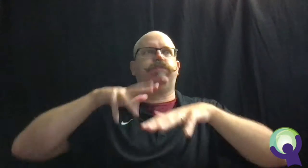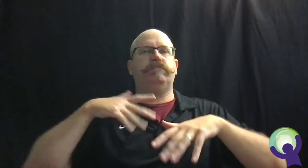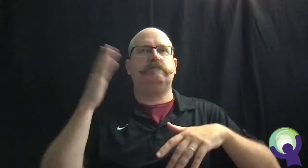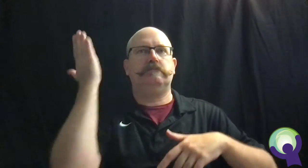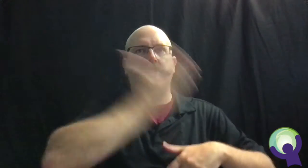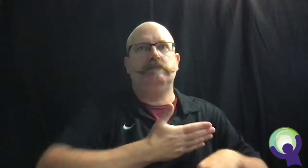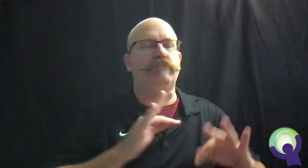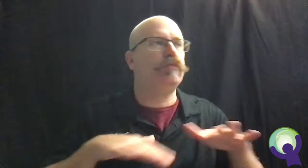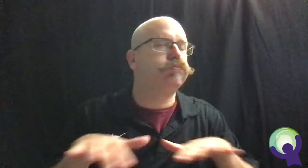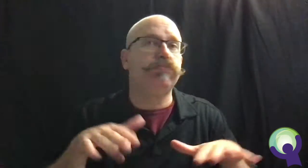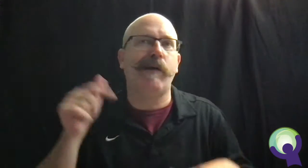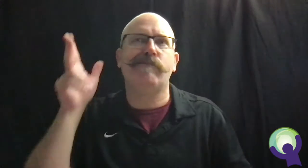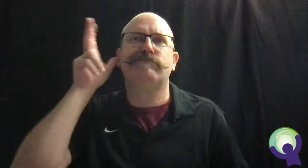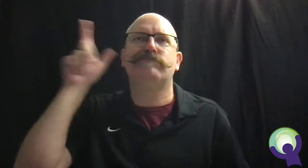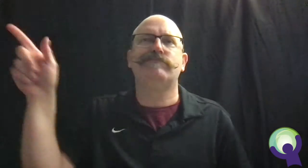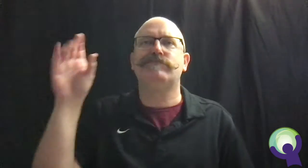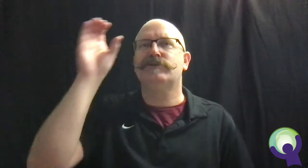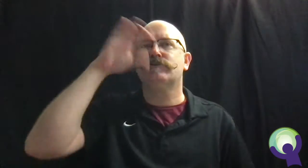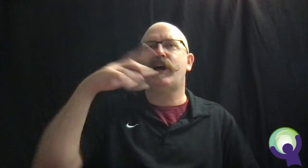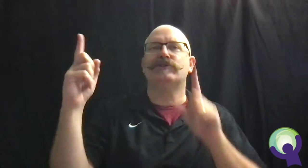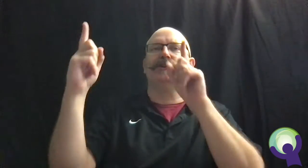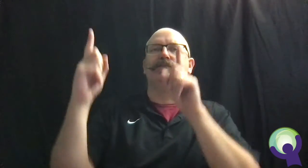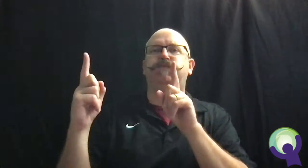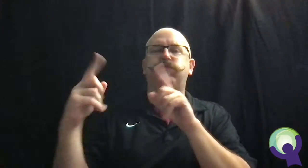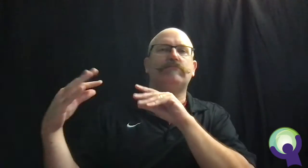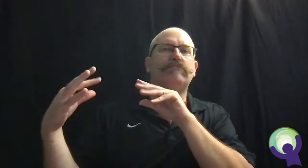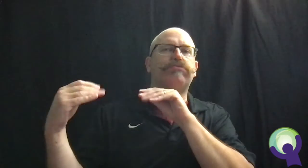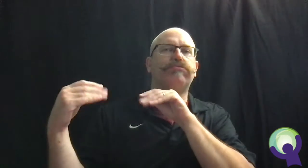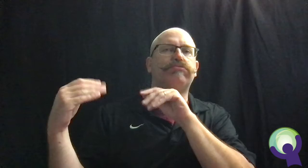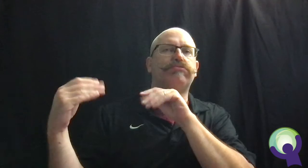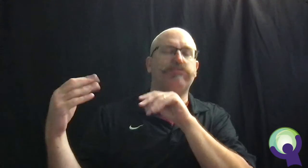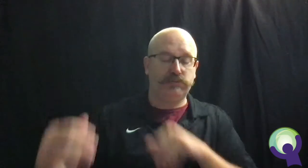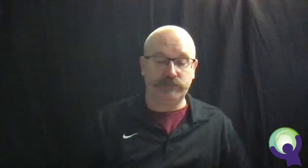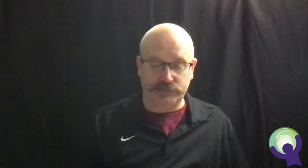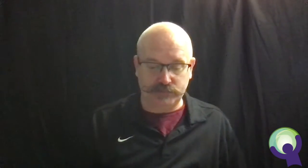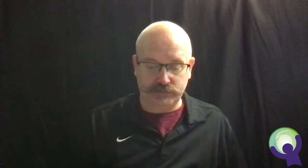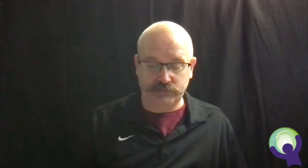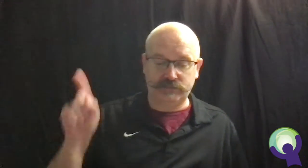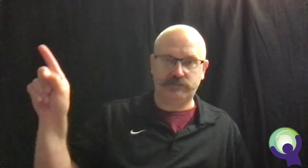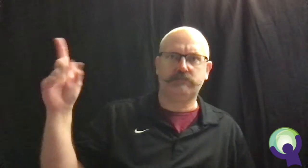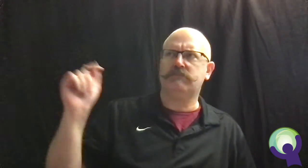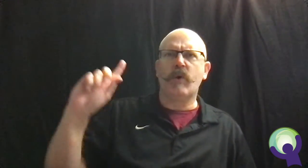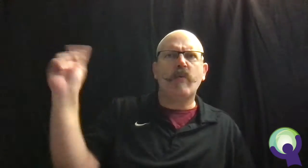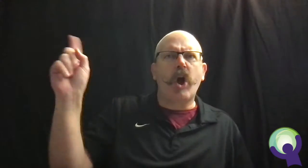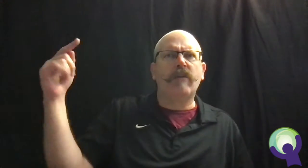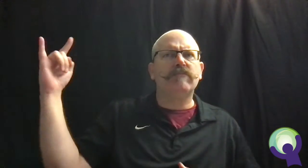Strangers talk to strangers. "Where did you get in from?"